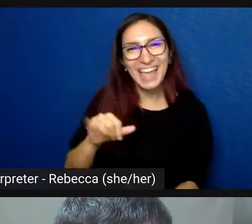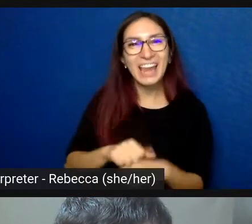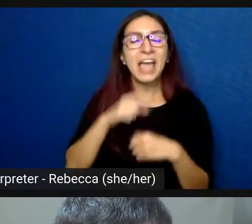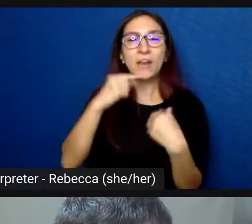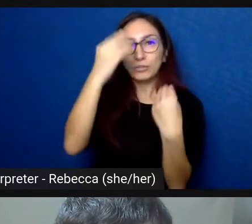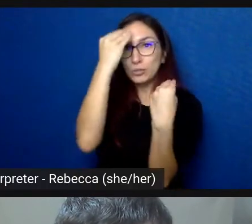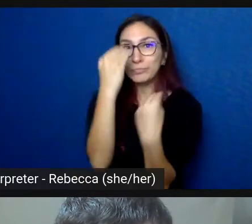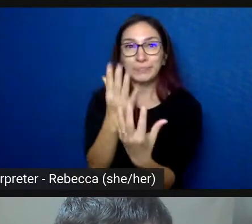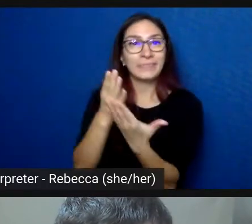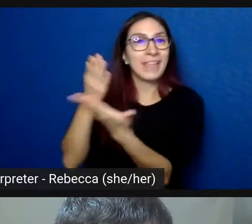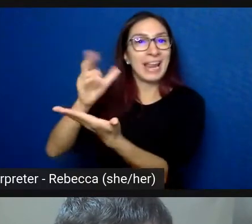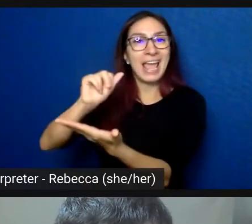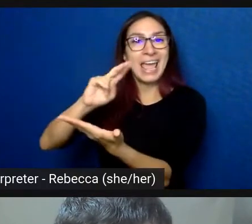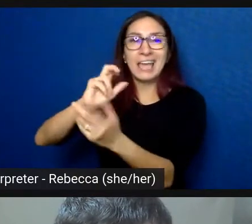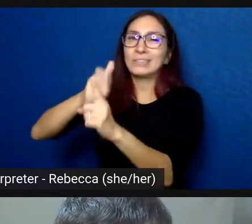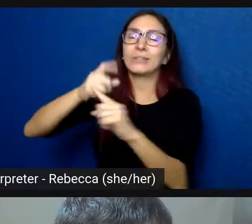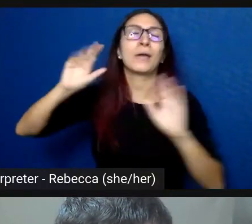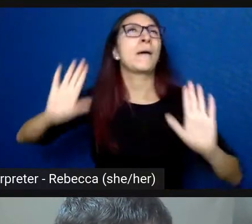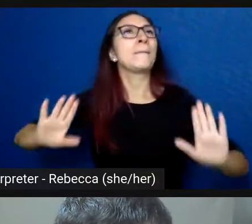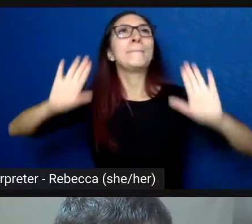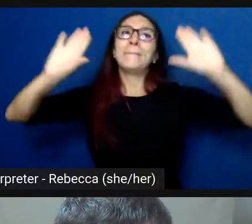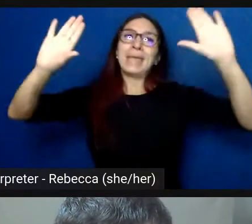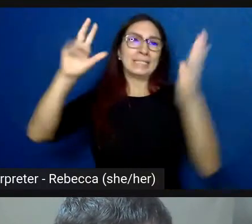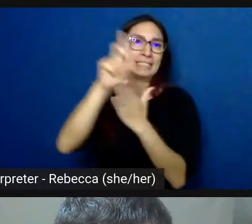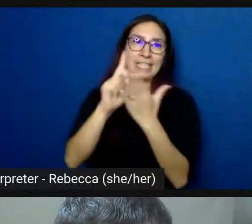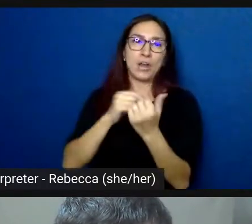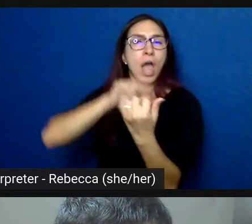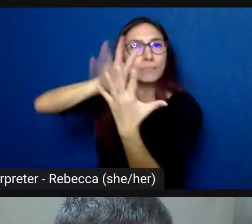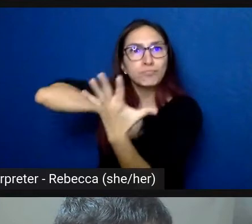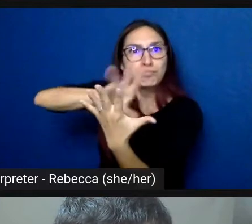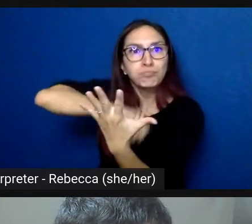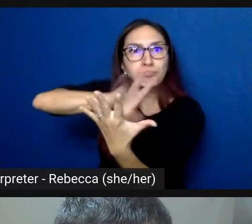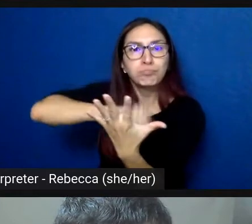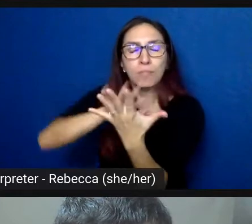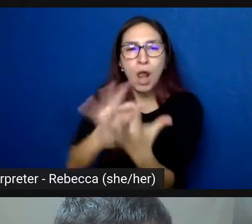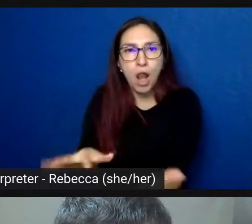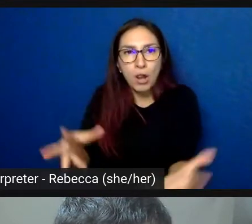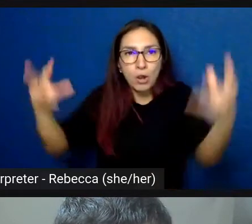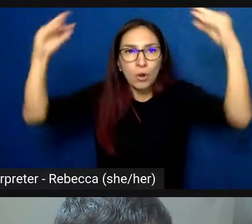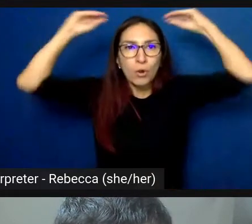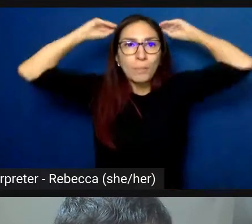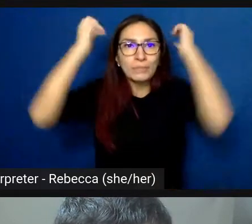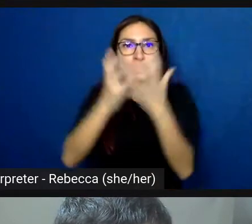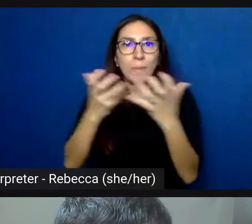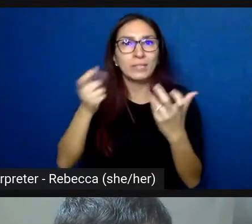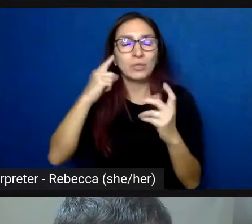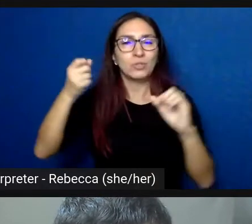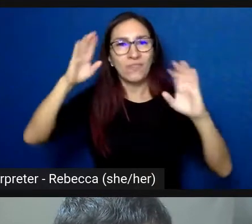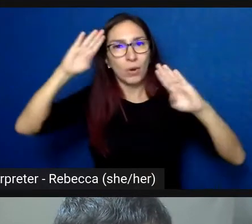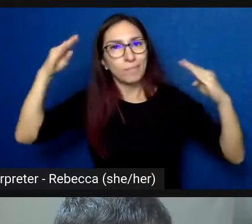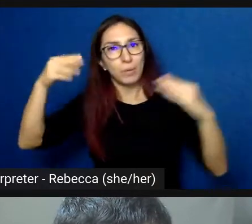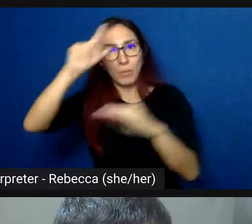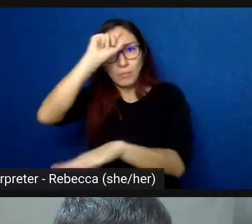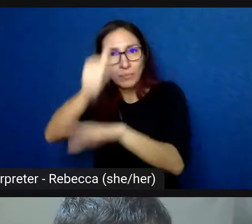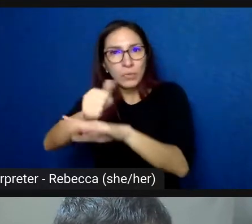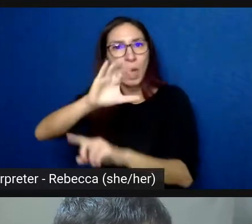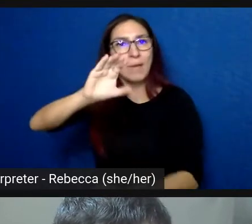and I am learning so much from you because you're also very code minded. You teach me all the time.